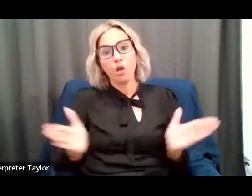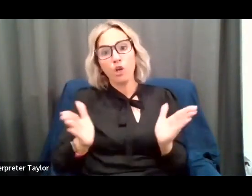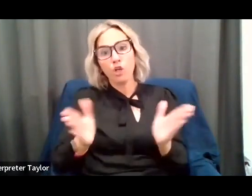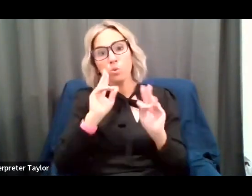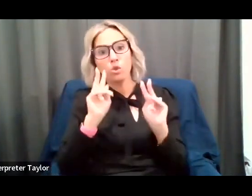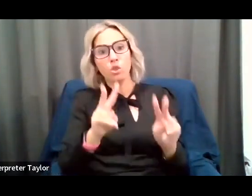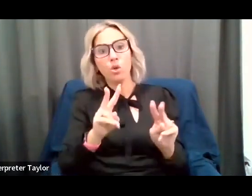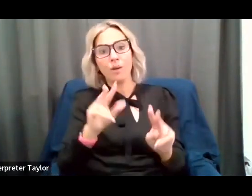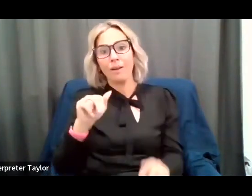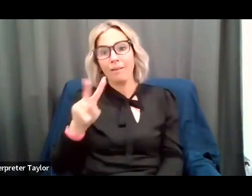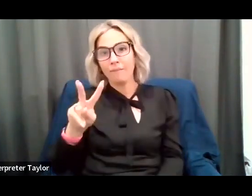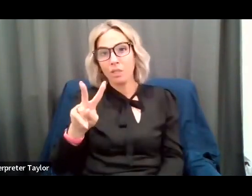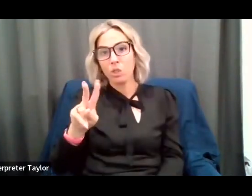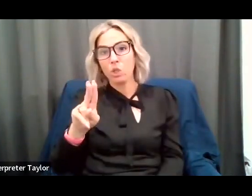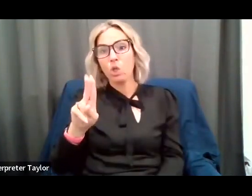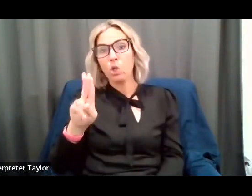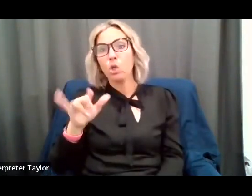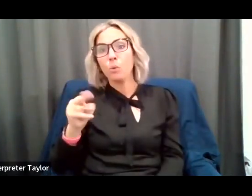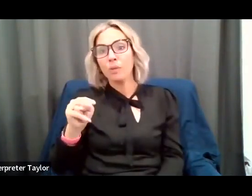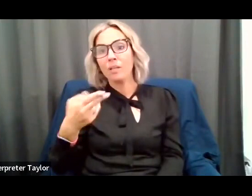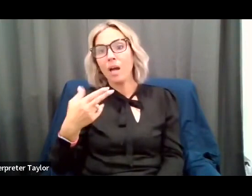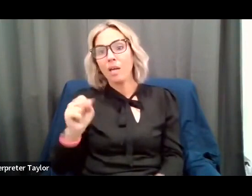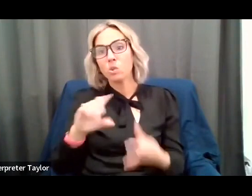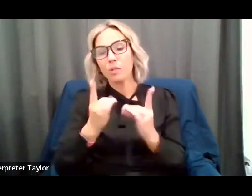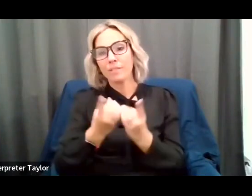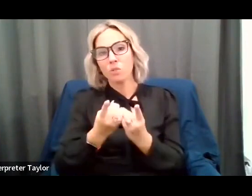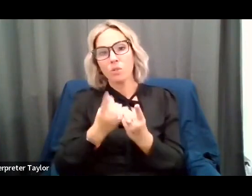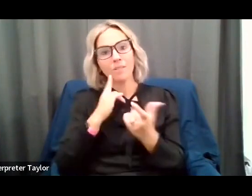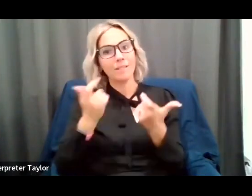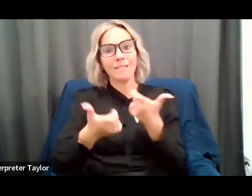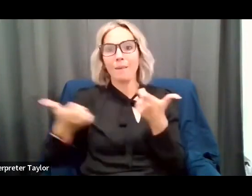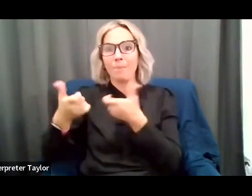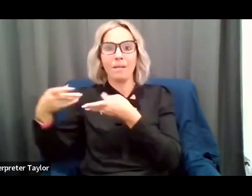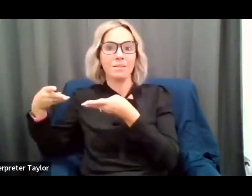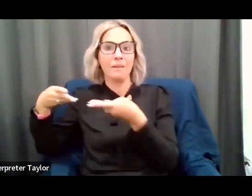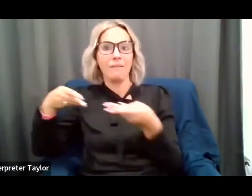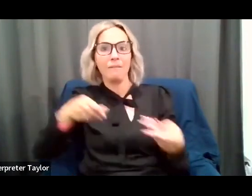Antelope Valley Union High School District because there are biggest feeder District.